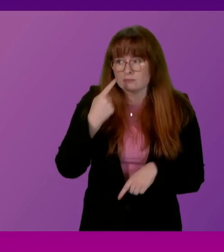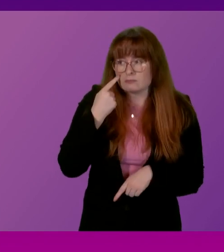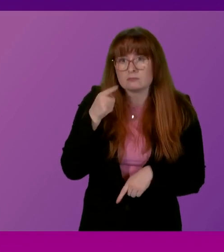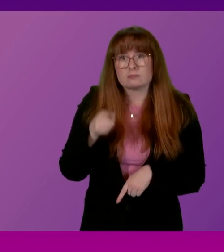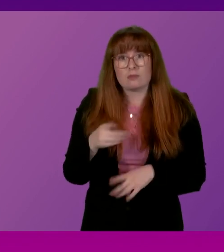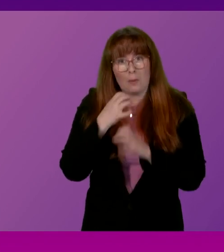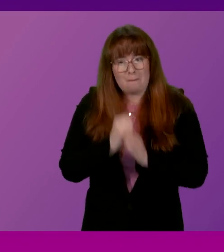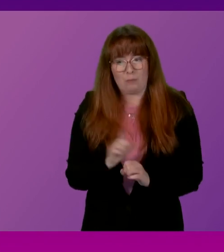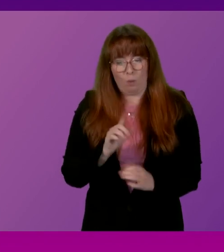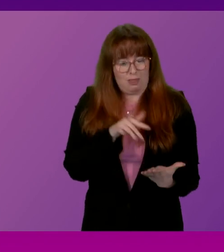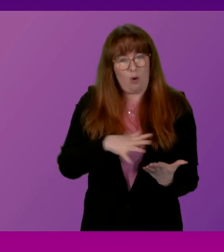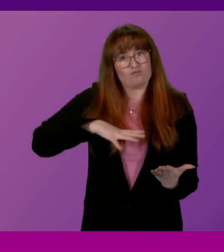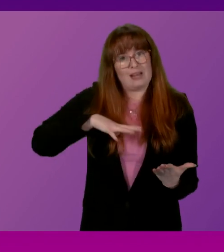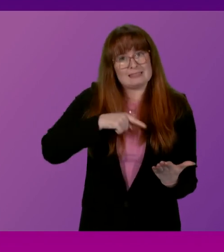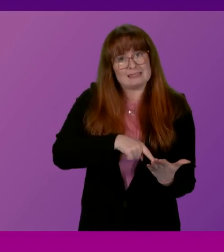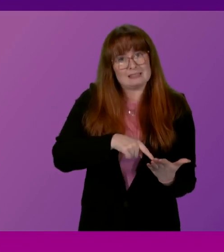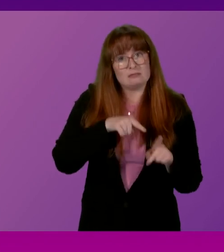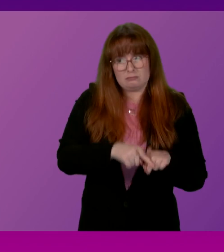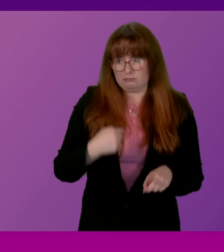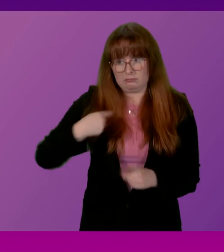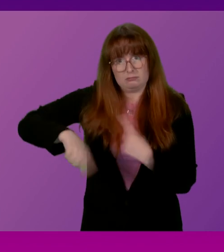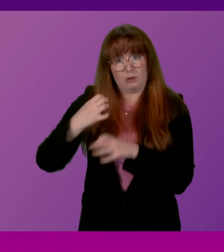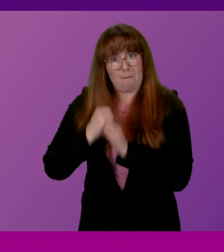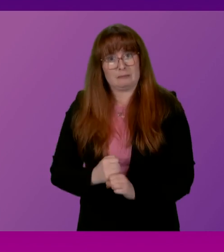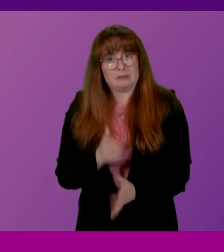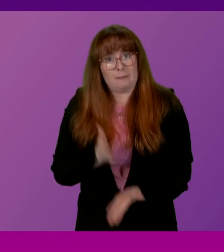are in the plan, and we are absolutely committed to doing that. I will give Liam McArthur an example.